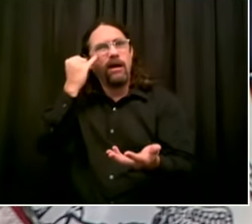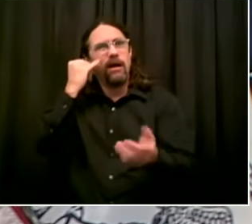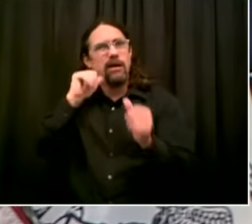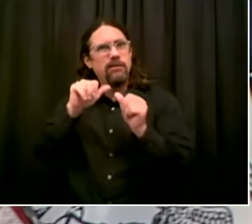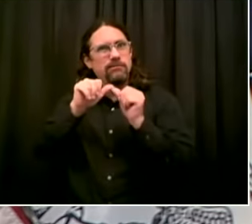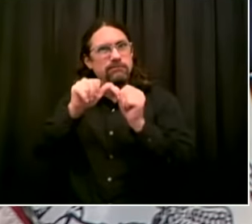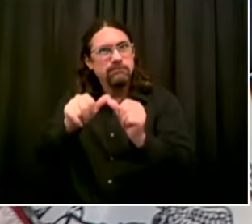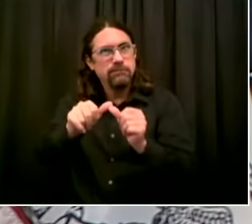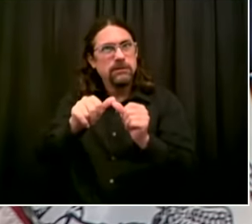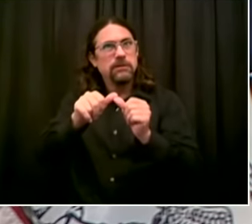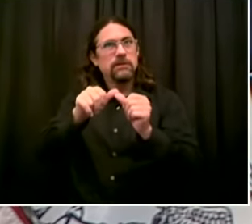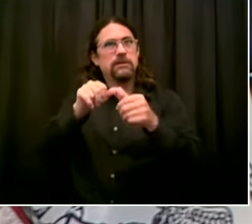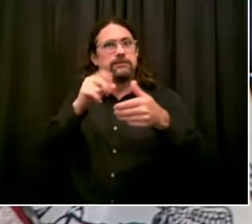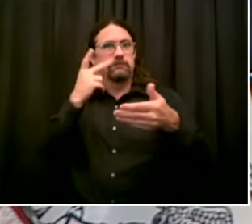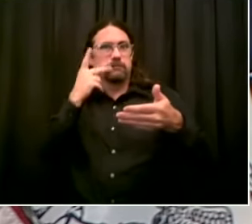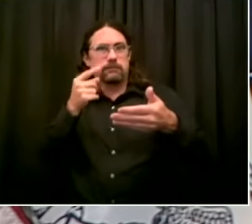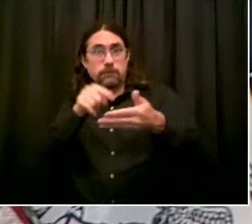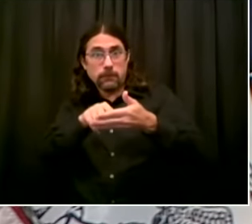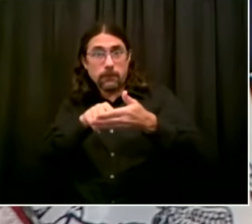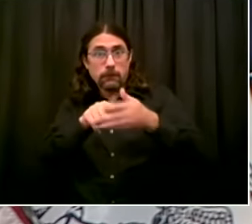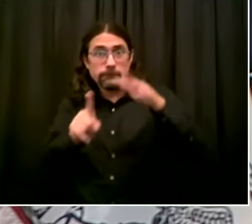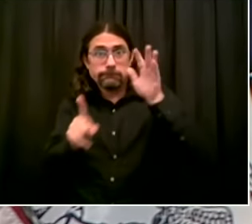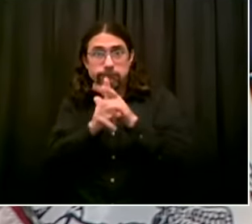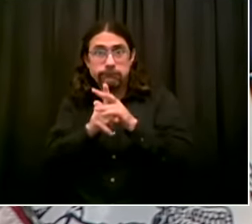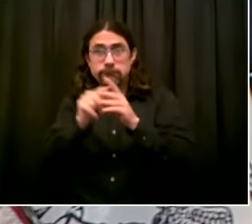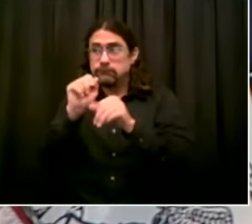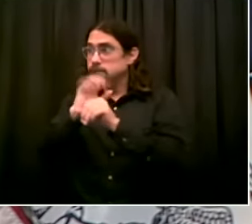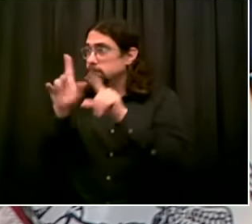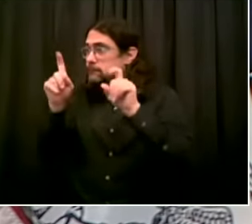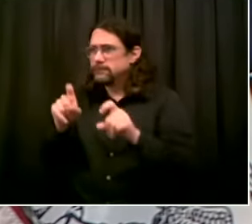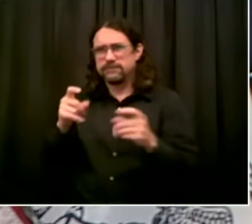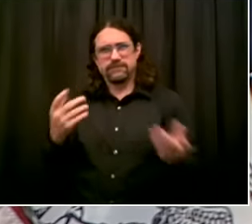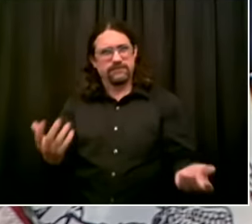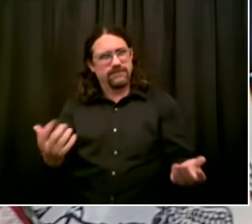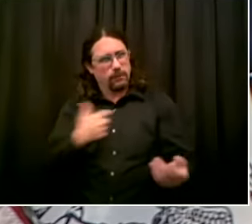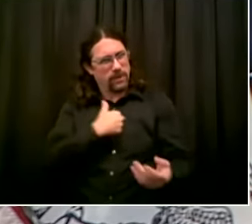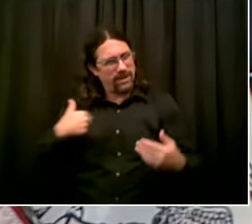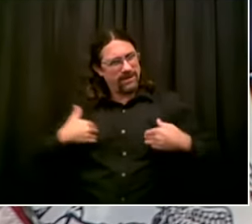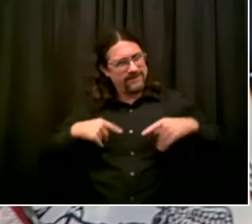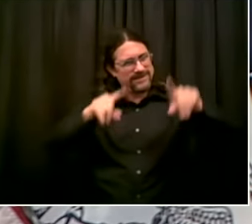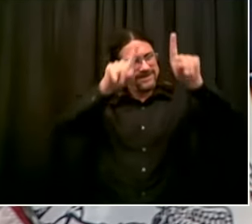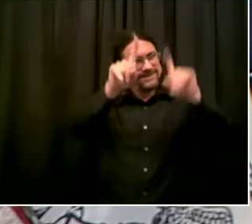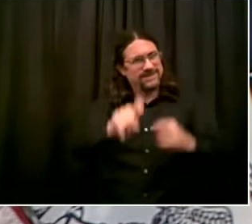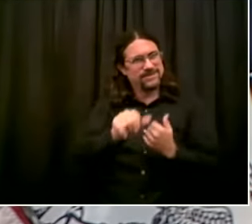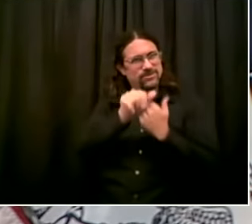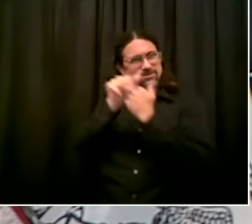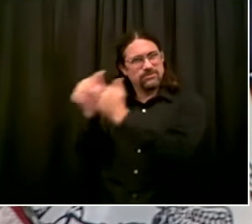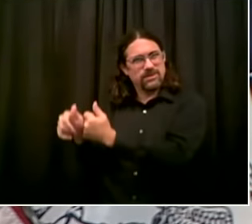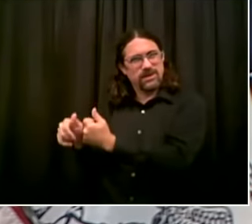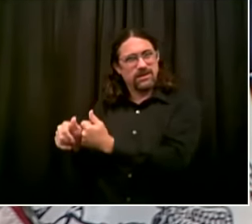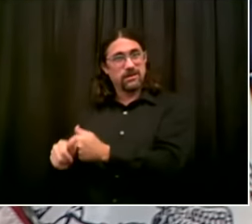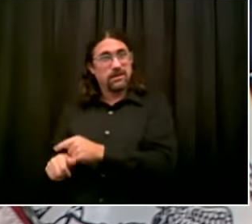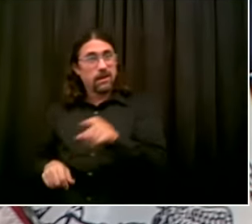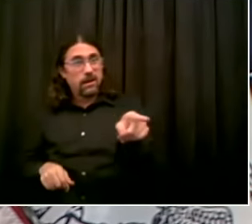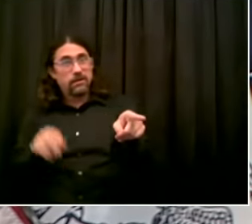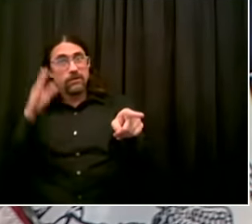WITH THE REAT. I AM JUST WONDERING IS